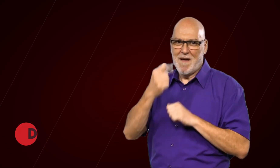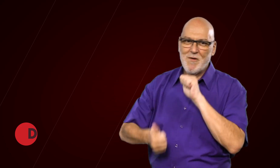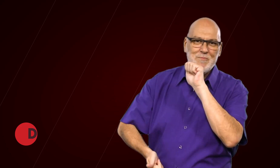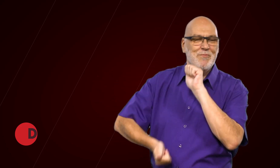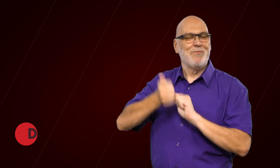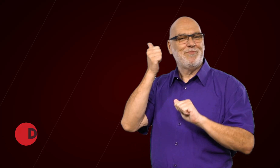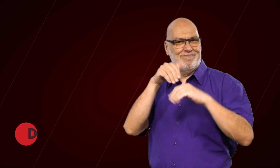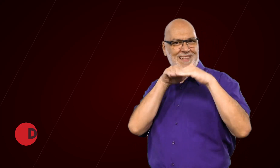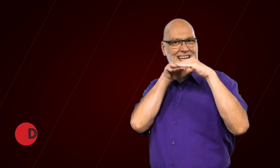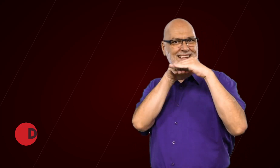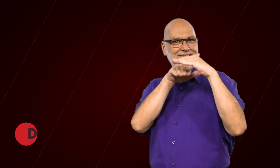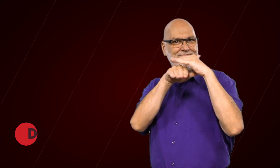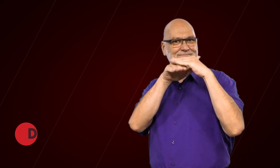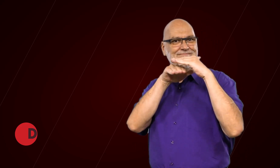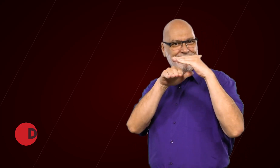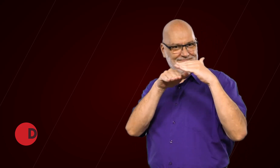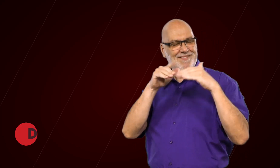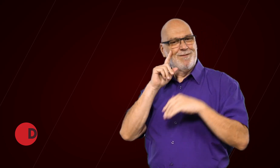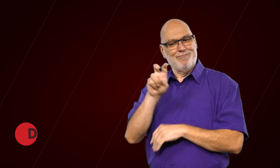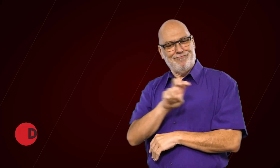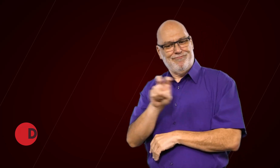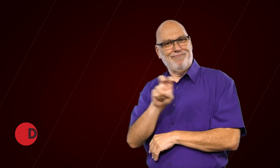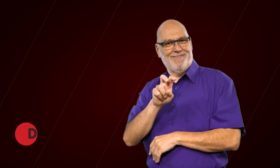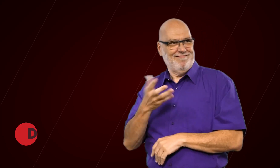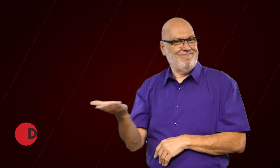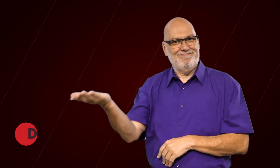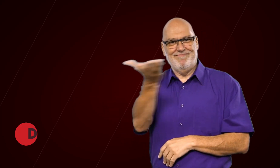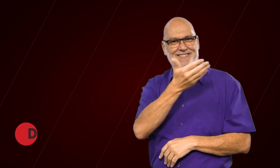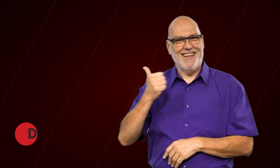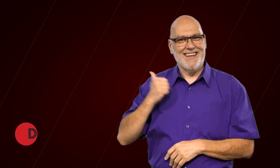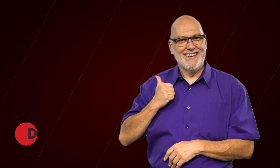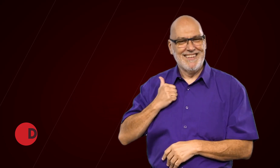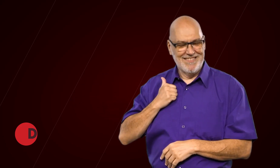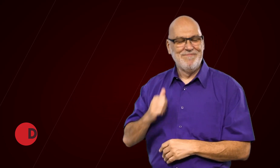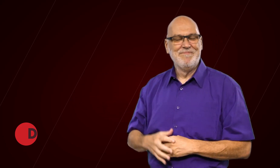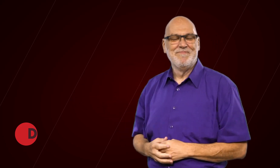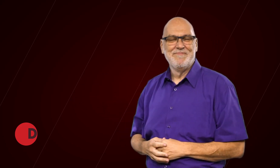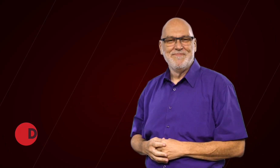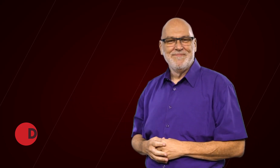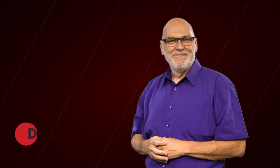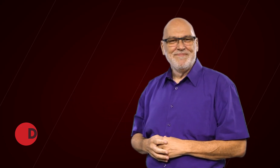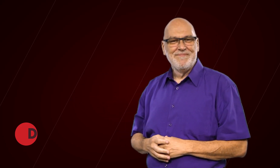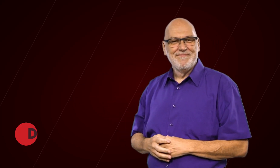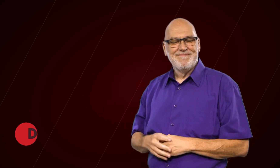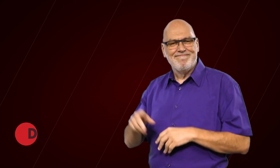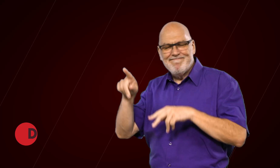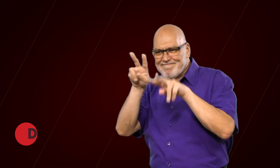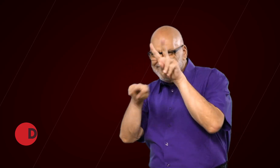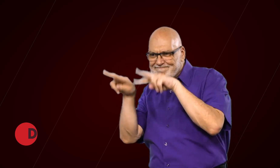they describe “one of the most accessible modes of transport in